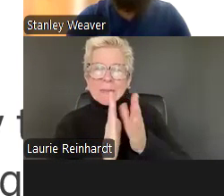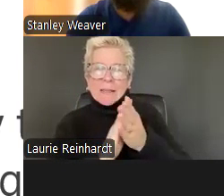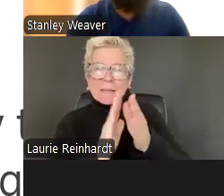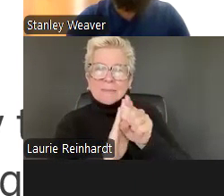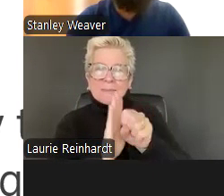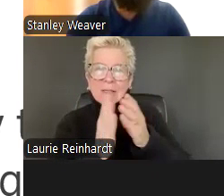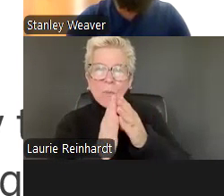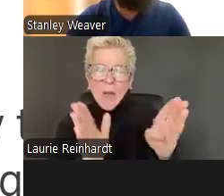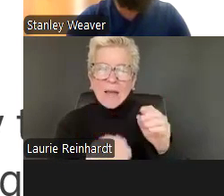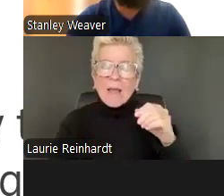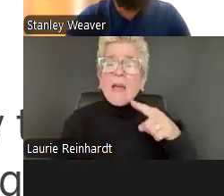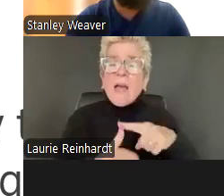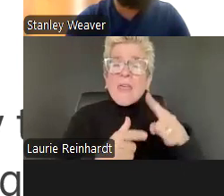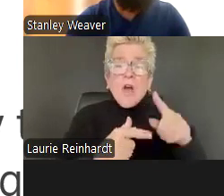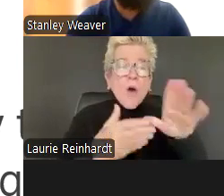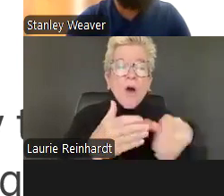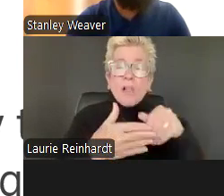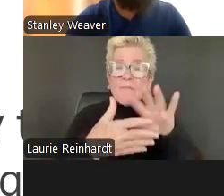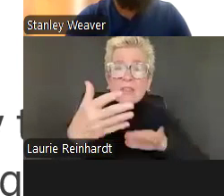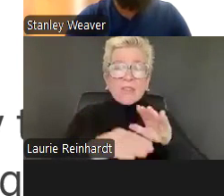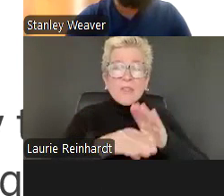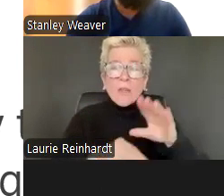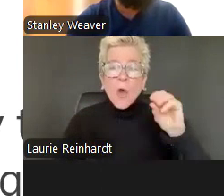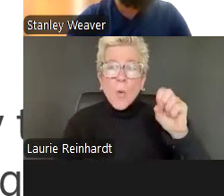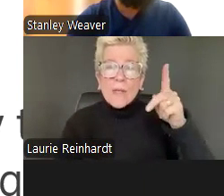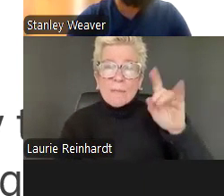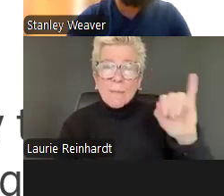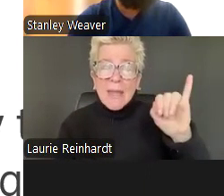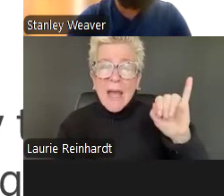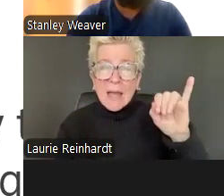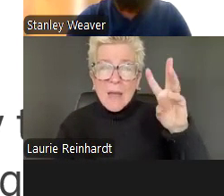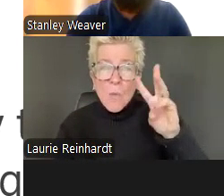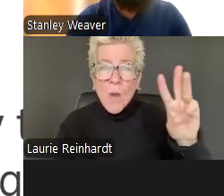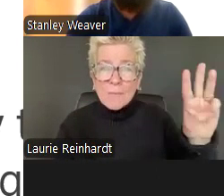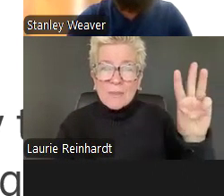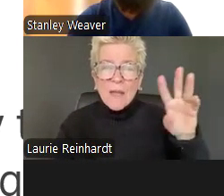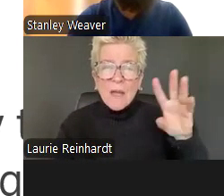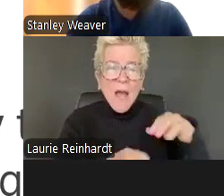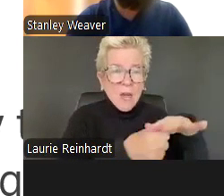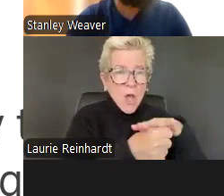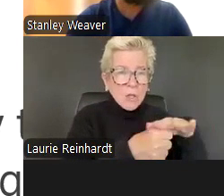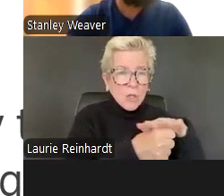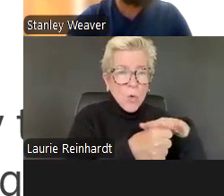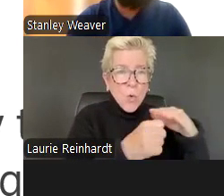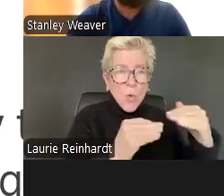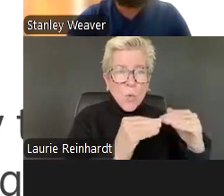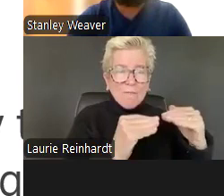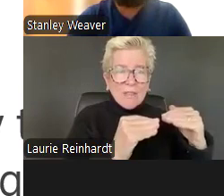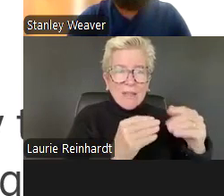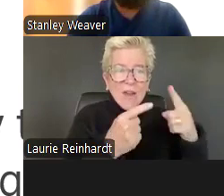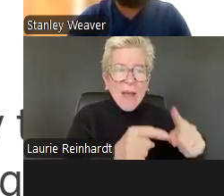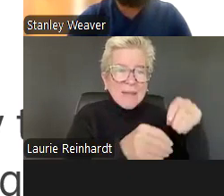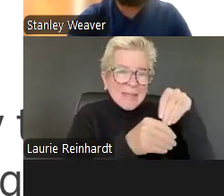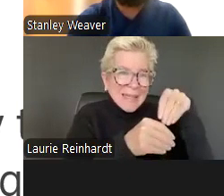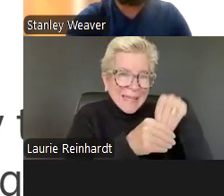are located on the OSPI website, and all local equivalencies would be held at the district level.